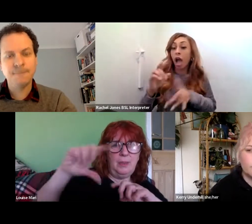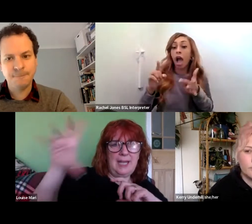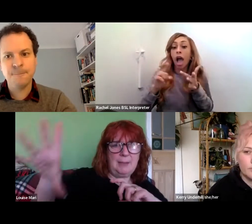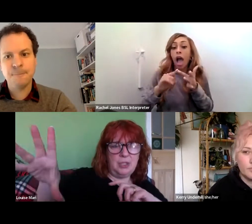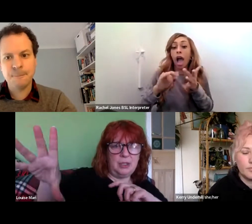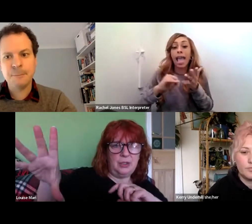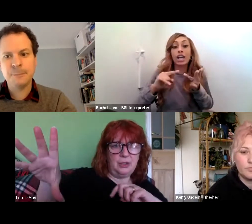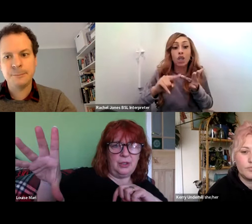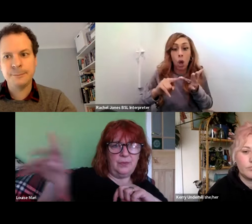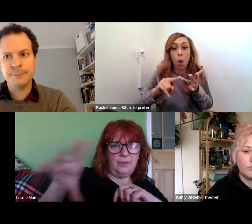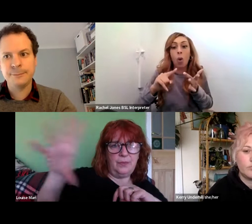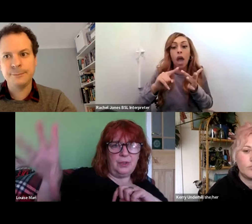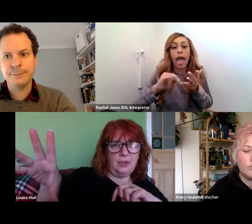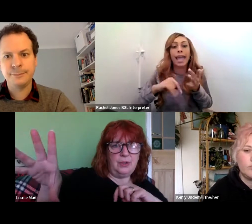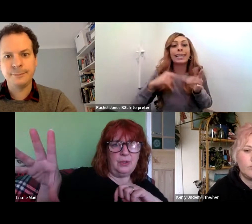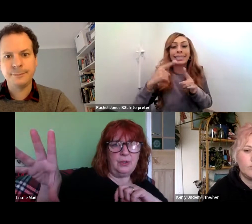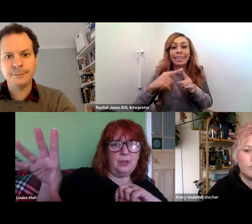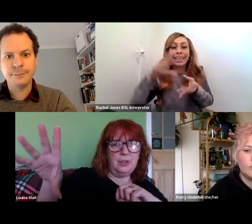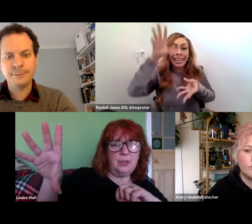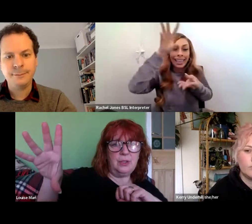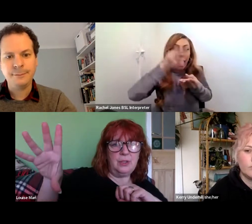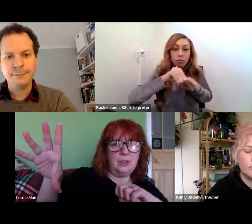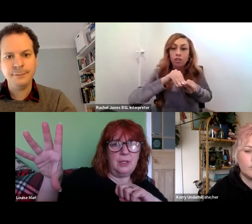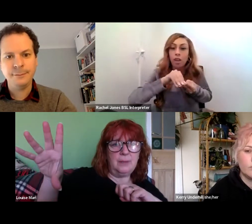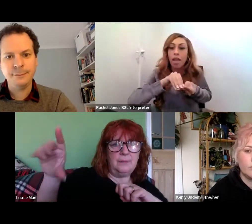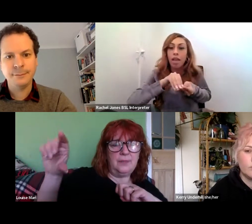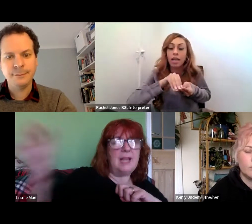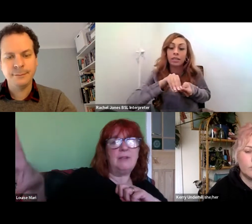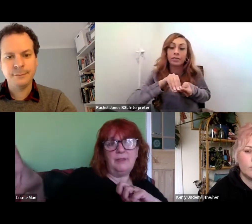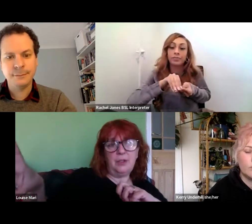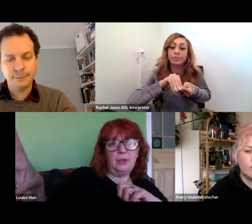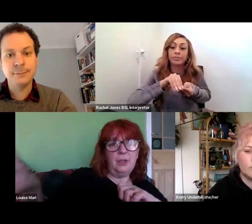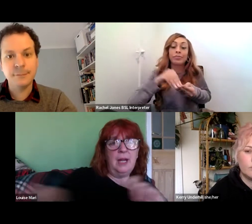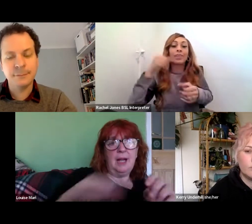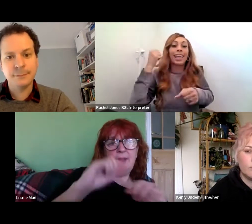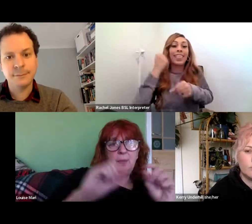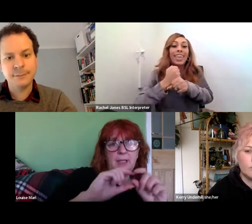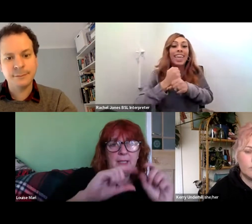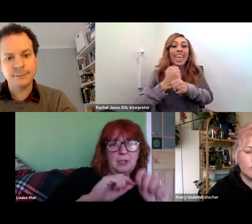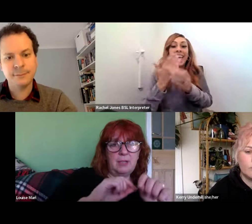we capture the gallery view, and then we can integrate it